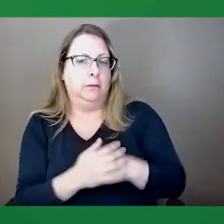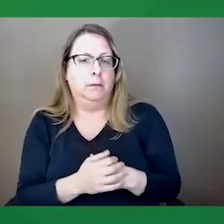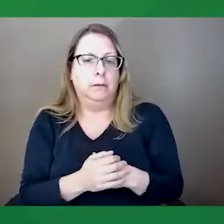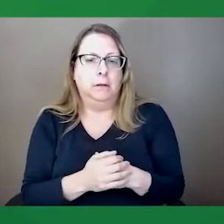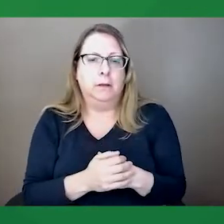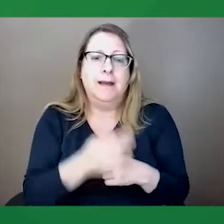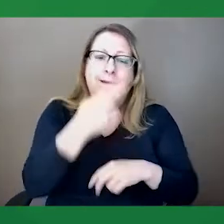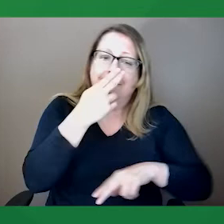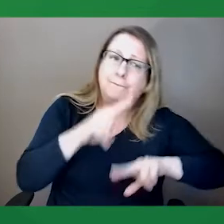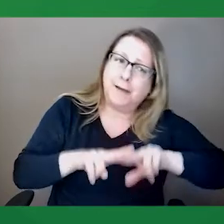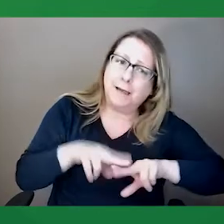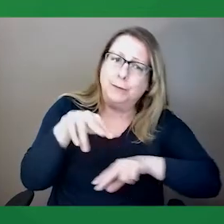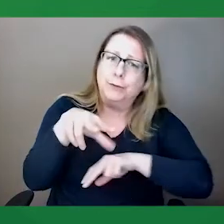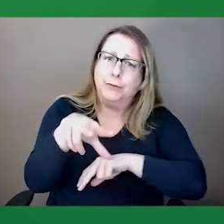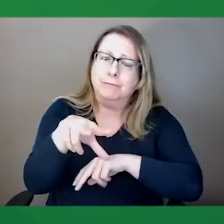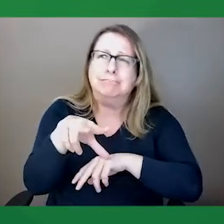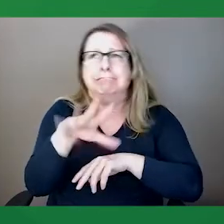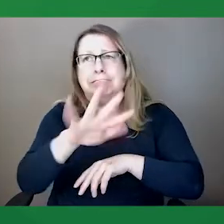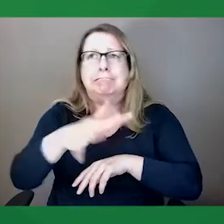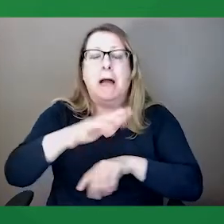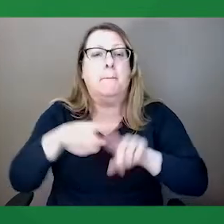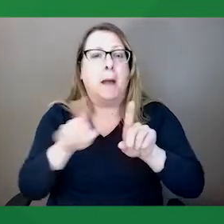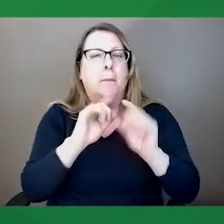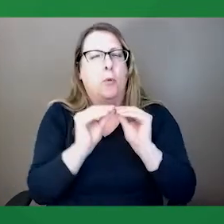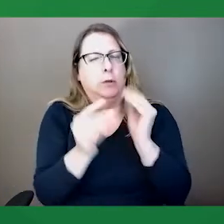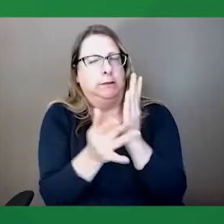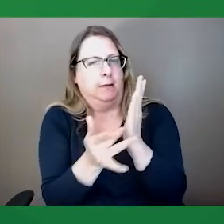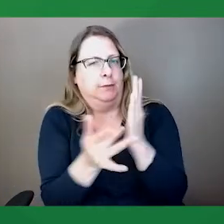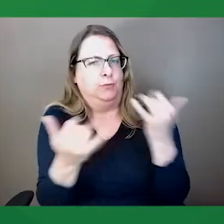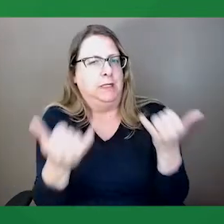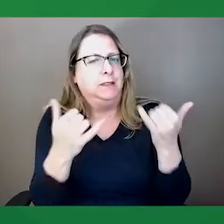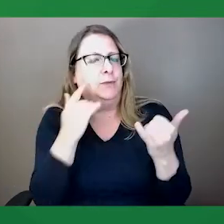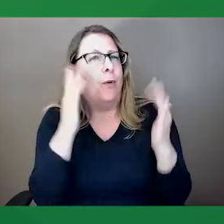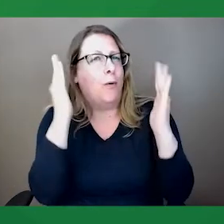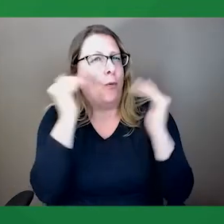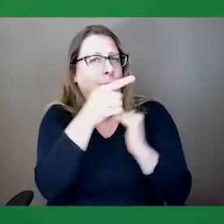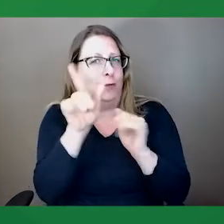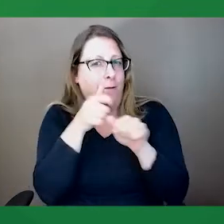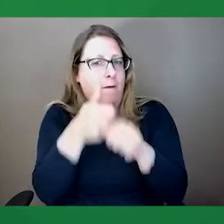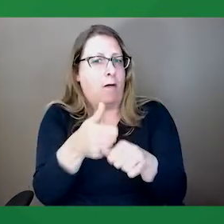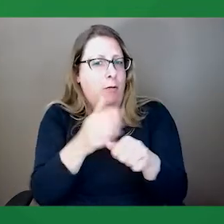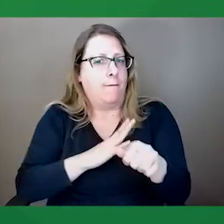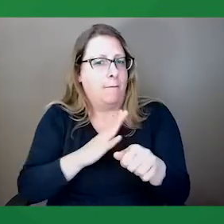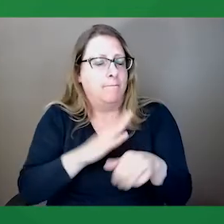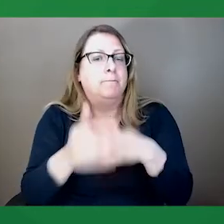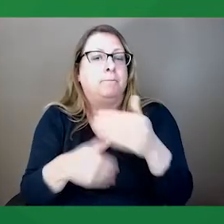Is not gonna be as fun as Bryce, but it's gonna be more technical, so I hope that you guys follow.